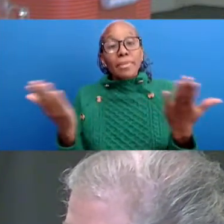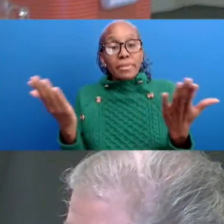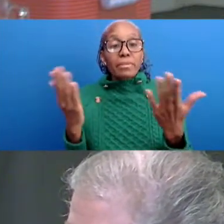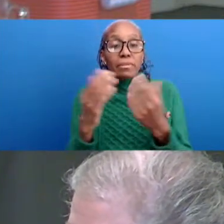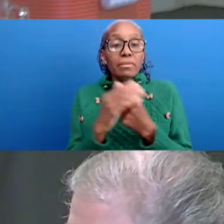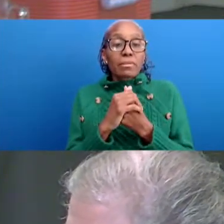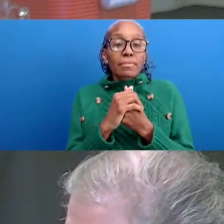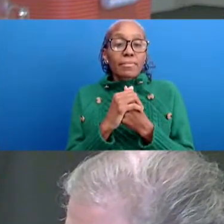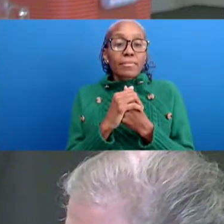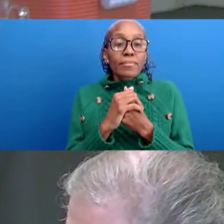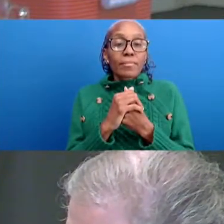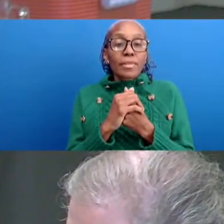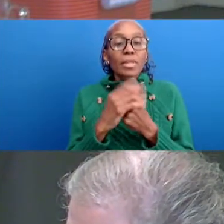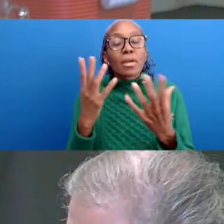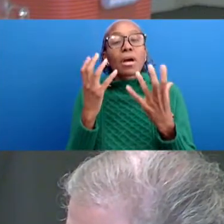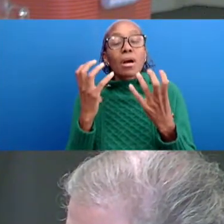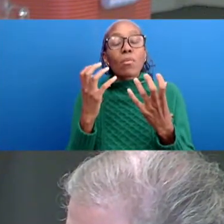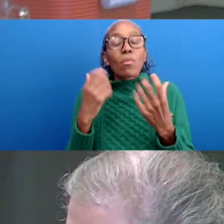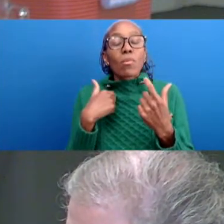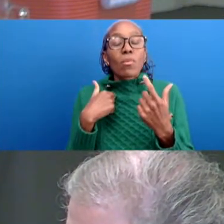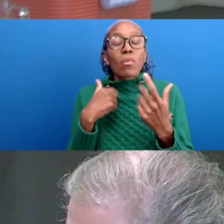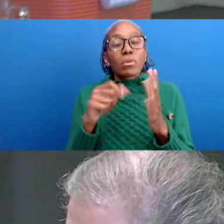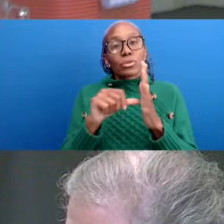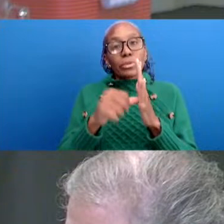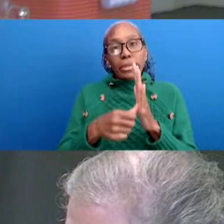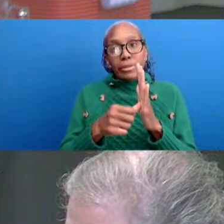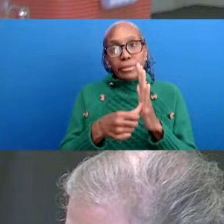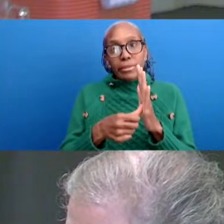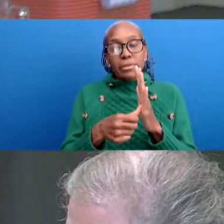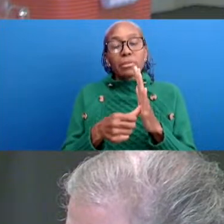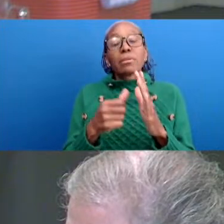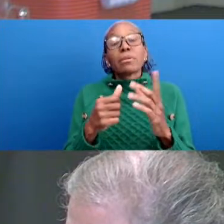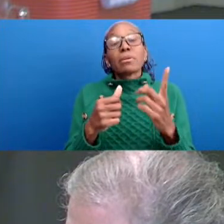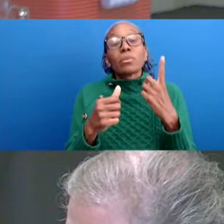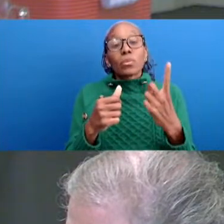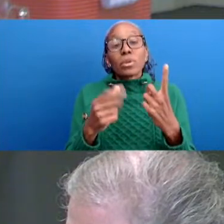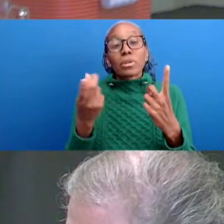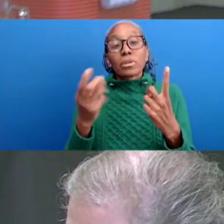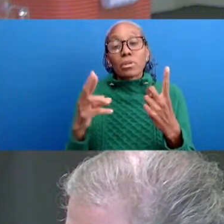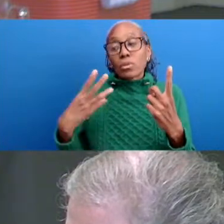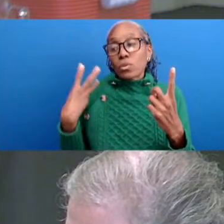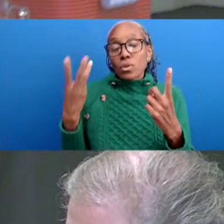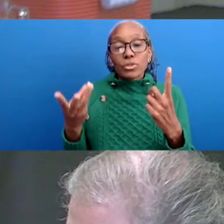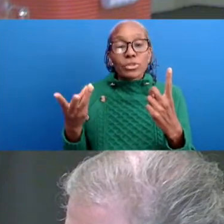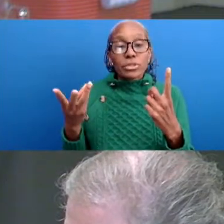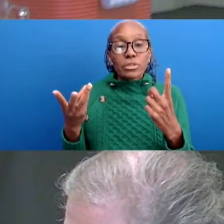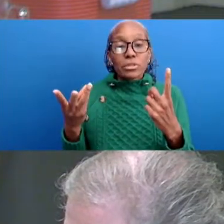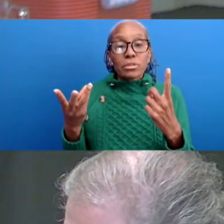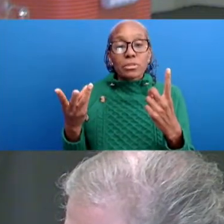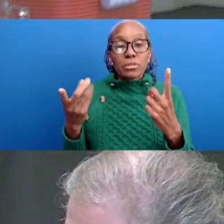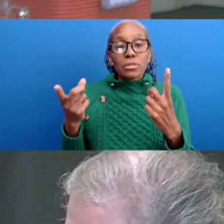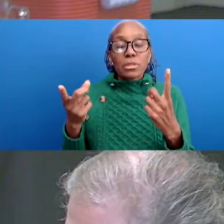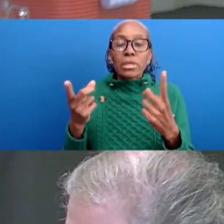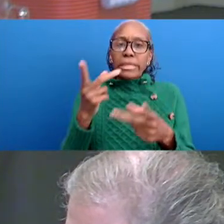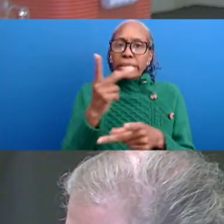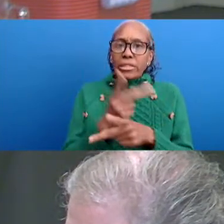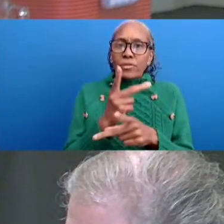MECKLENBURG COUNTY A COUPLE OF